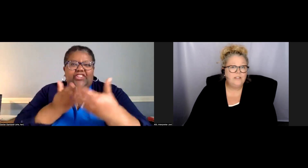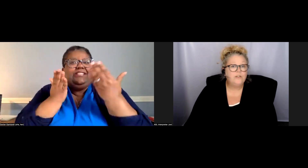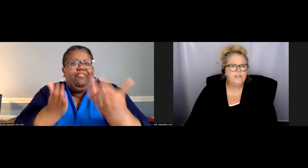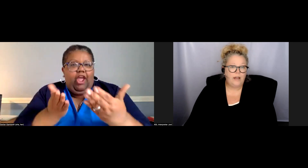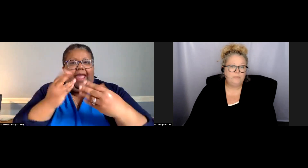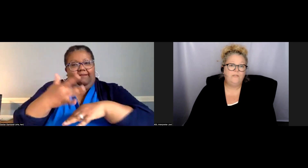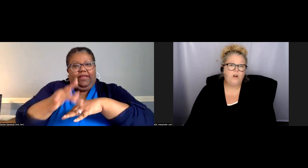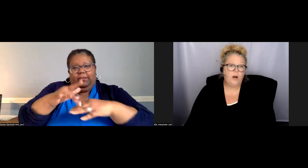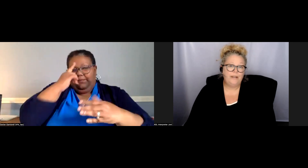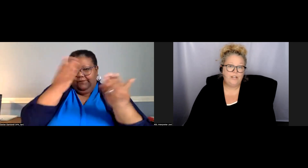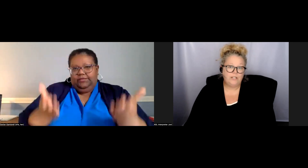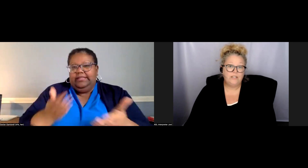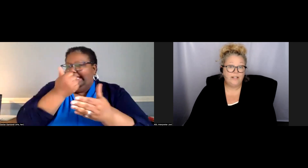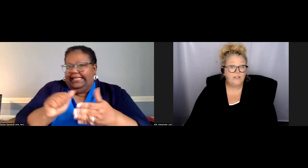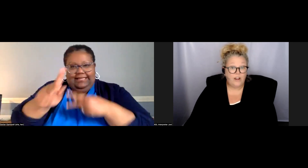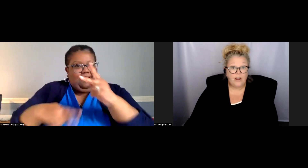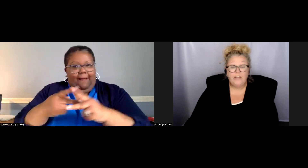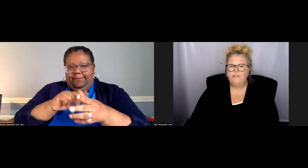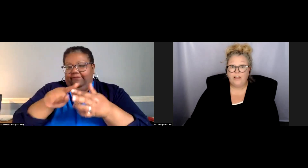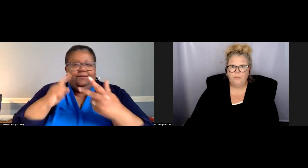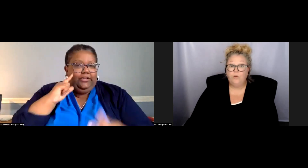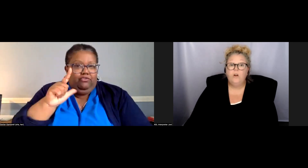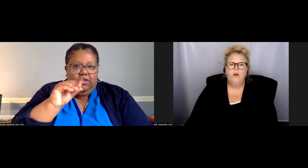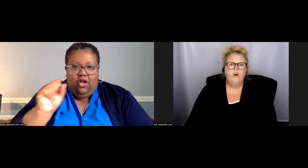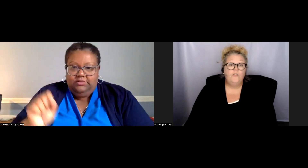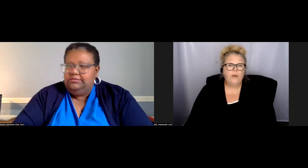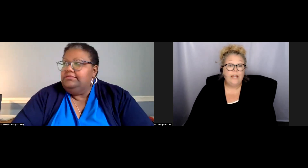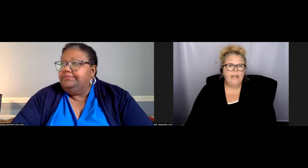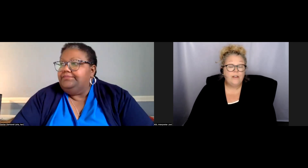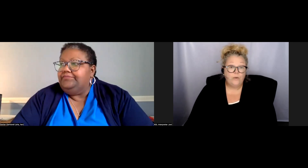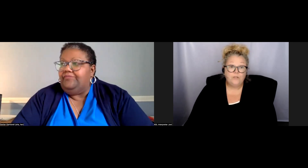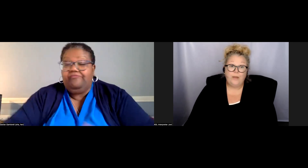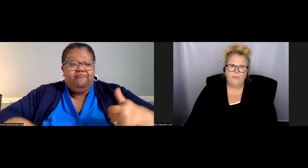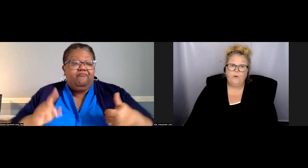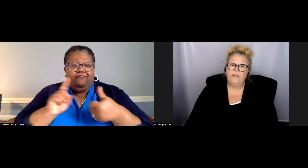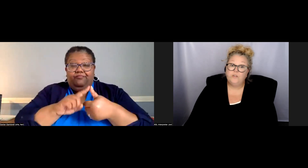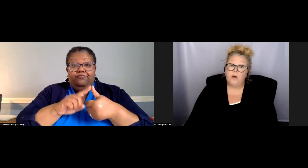different types of accommodations that's there and available for any of those people in those